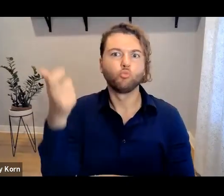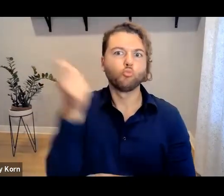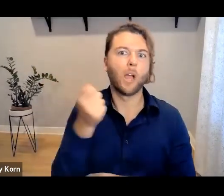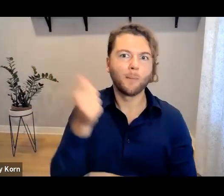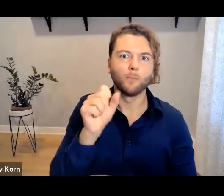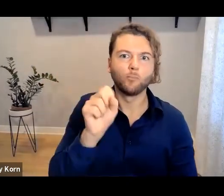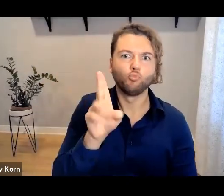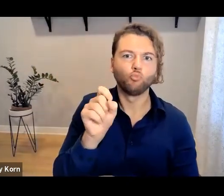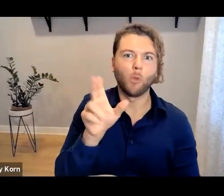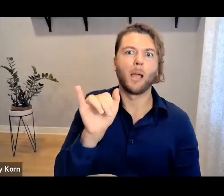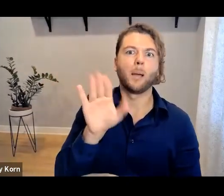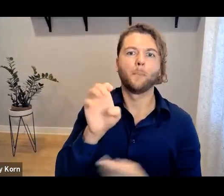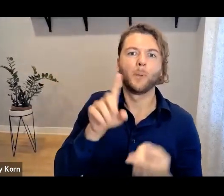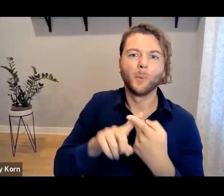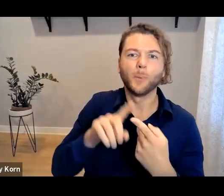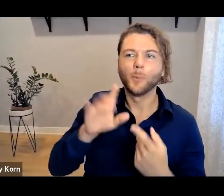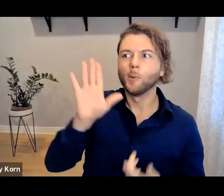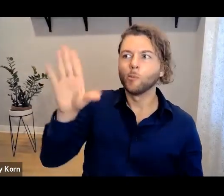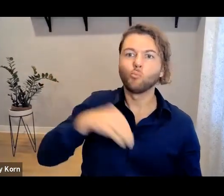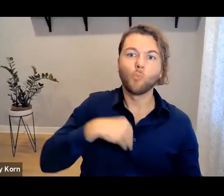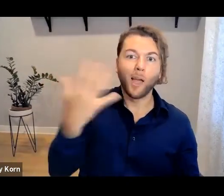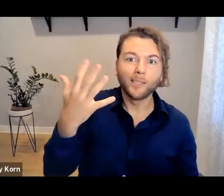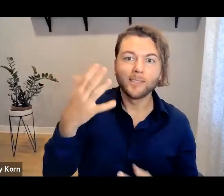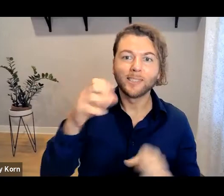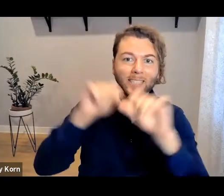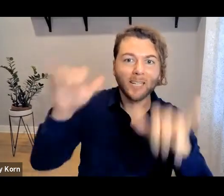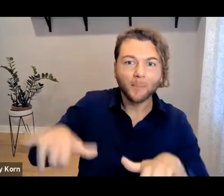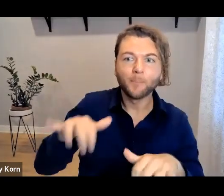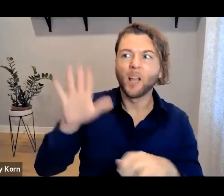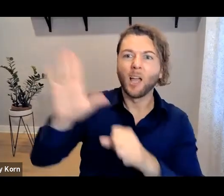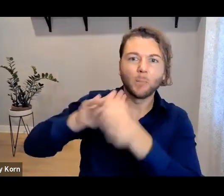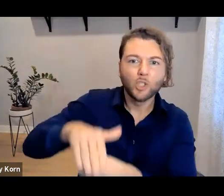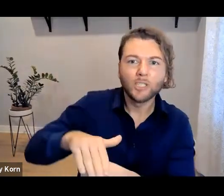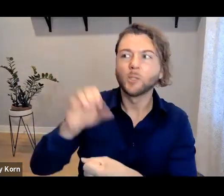that subscribe to the oppressive white systemic standards,